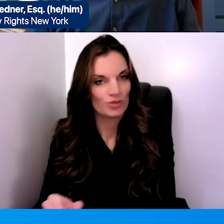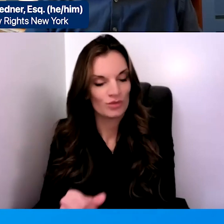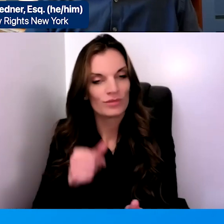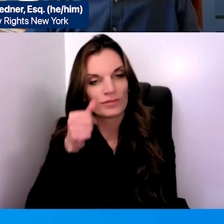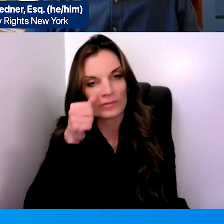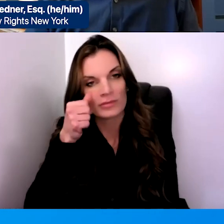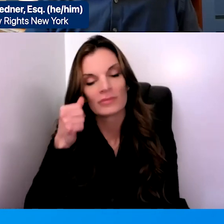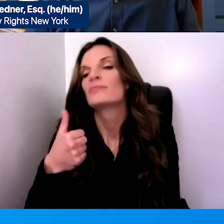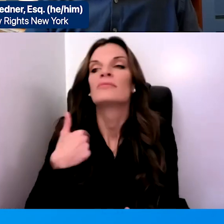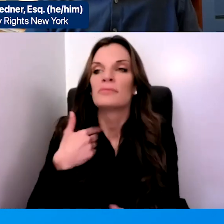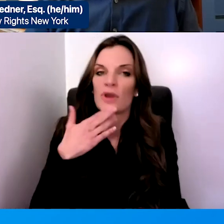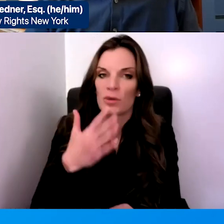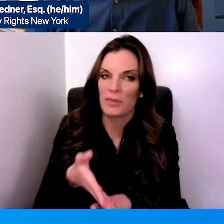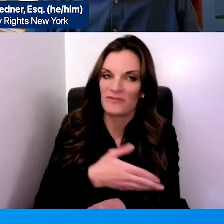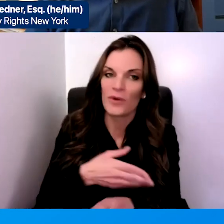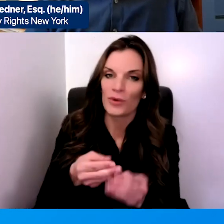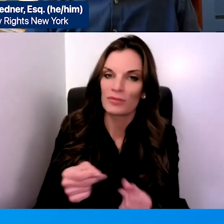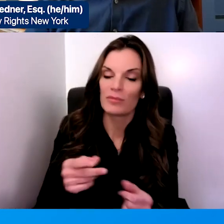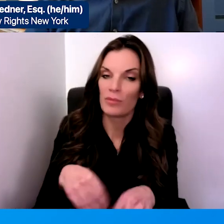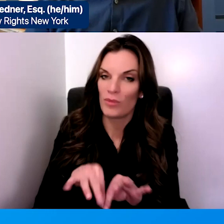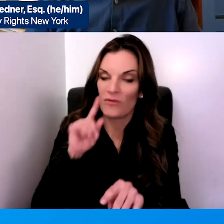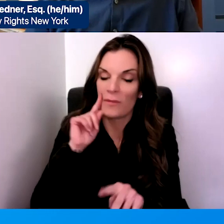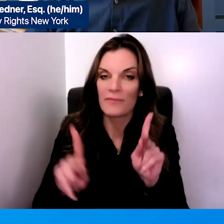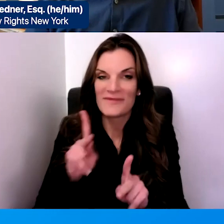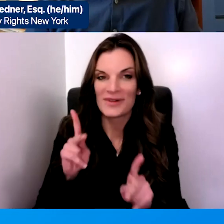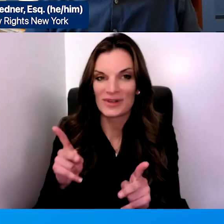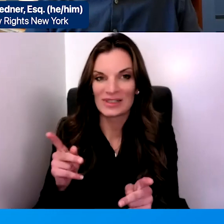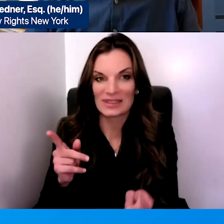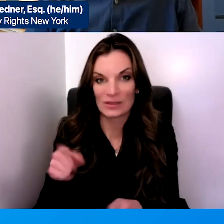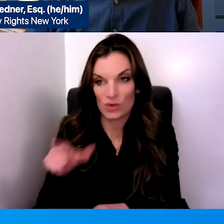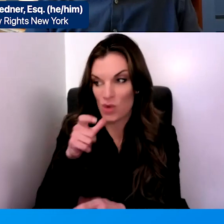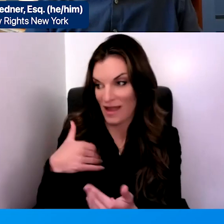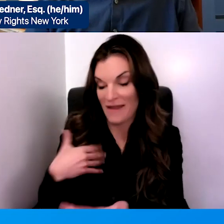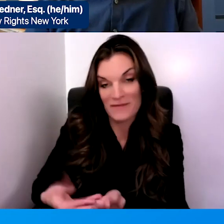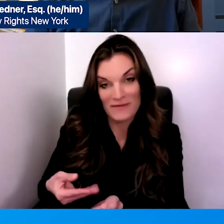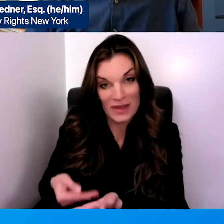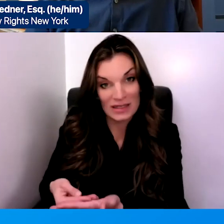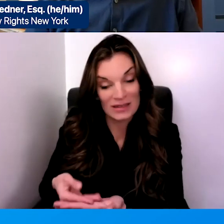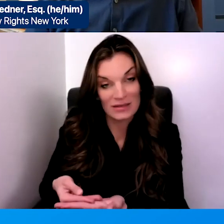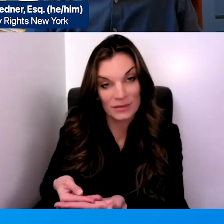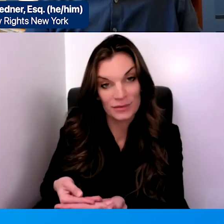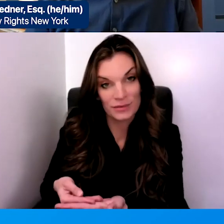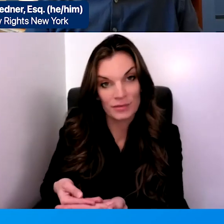important for the folks who have the funding to put disaster